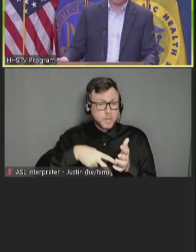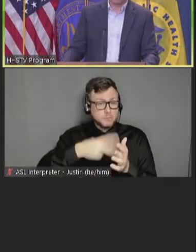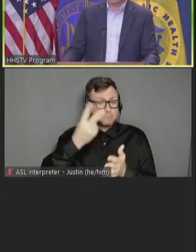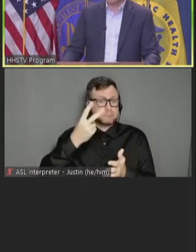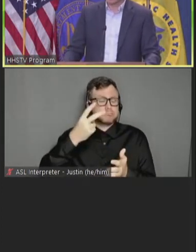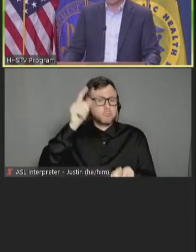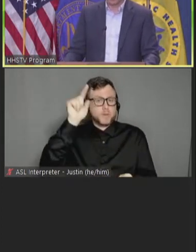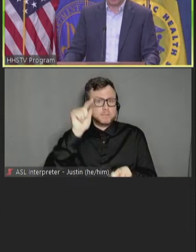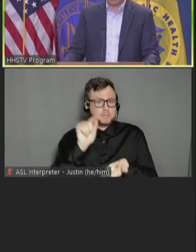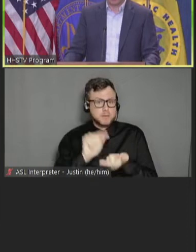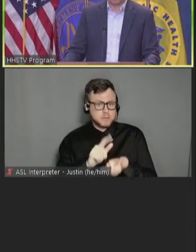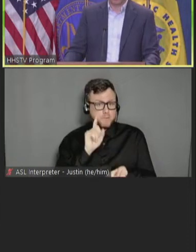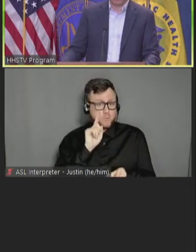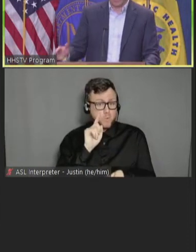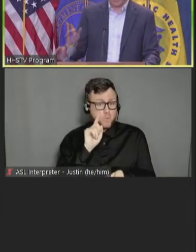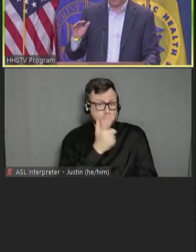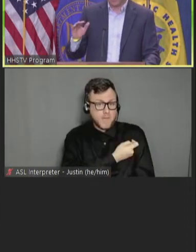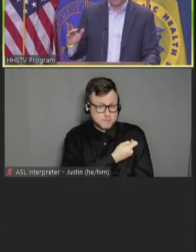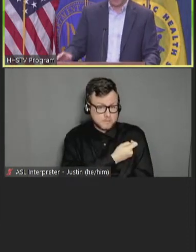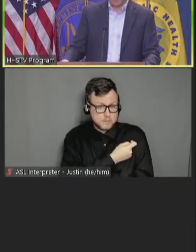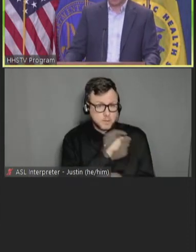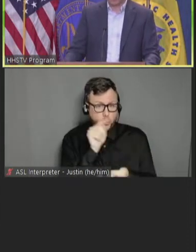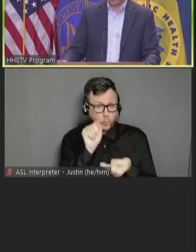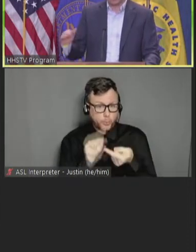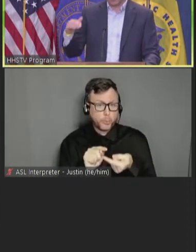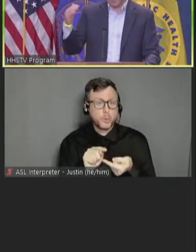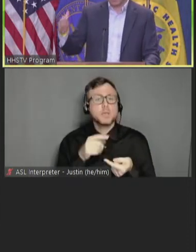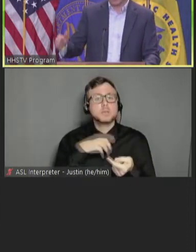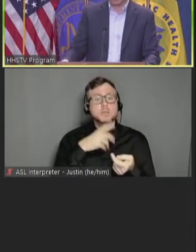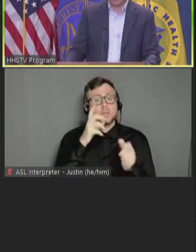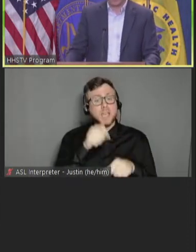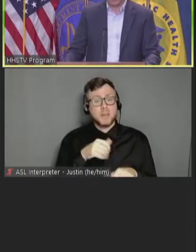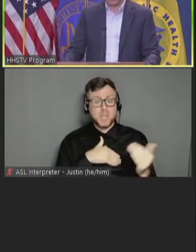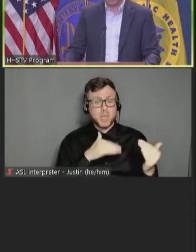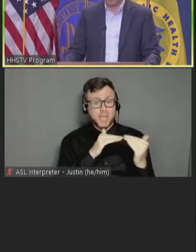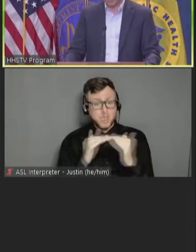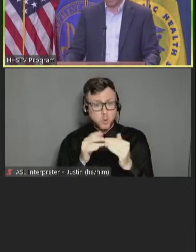the vaccine and still maintained equivalent or higher responses,